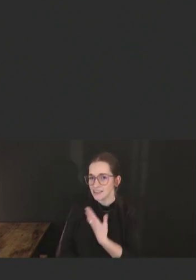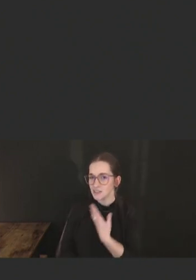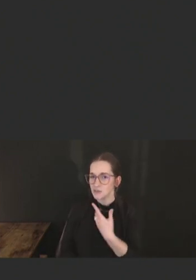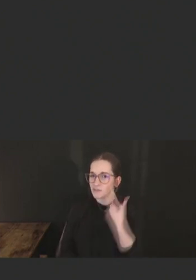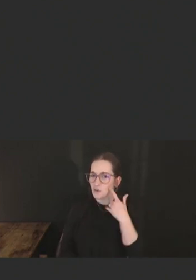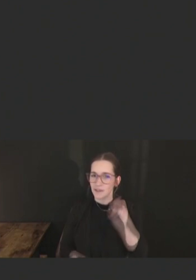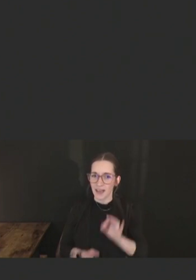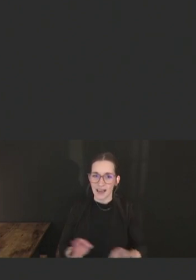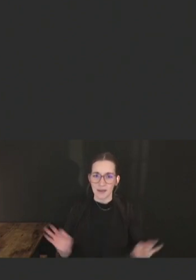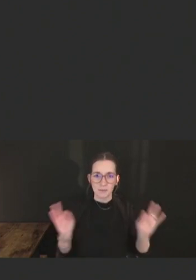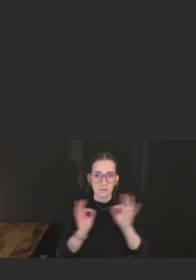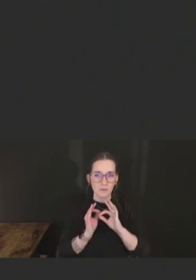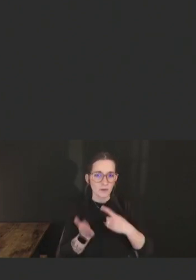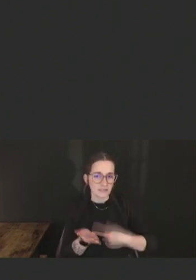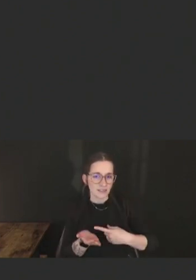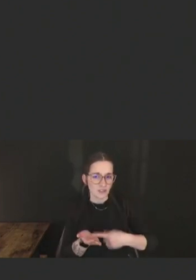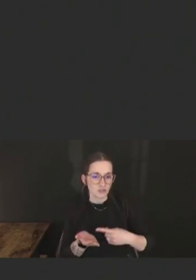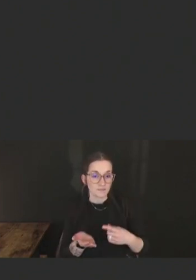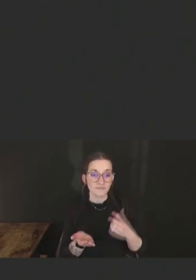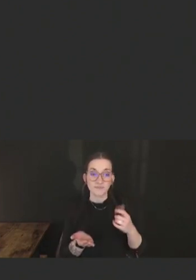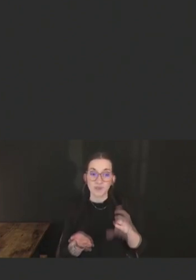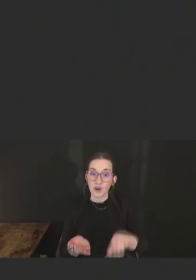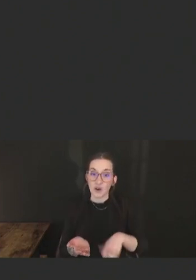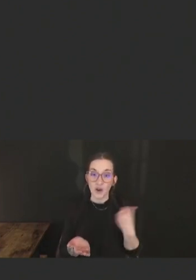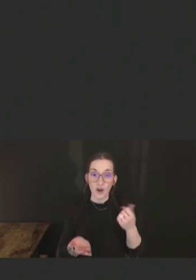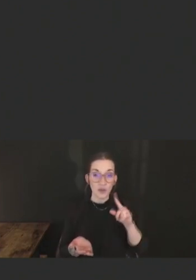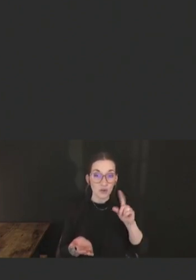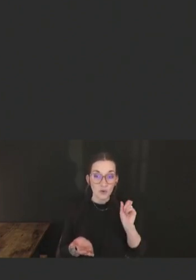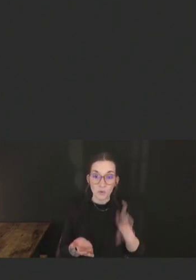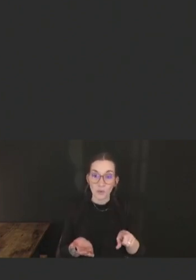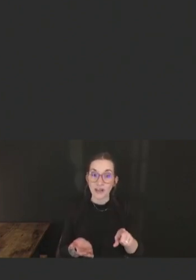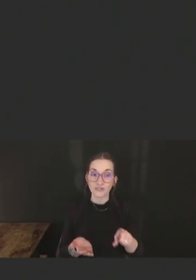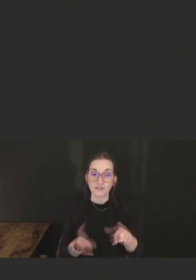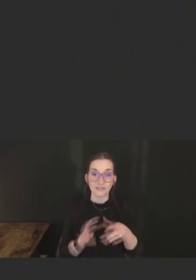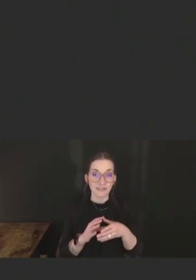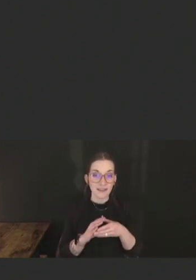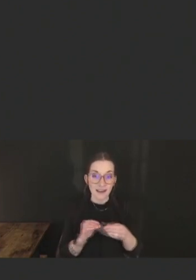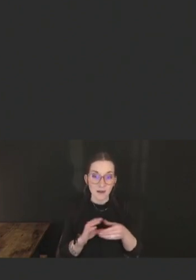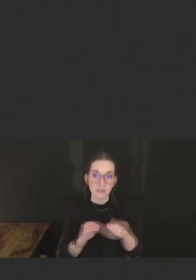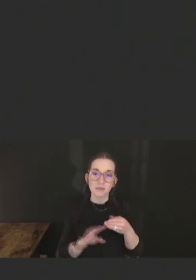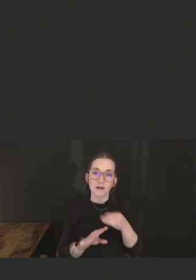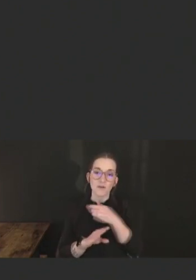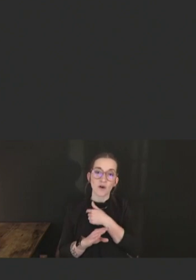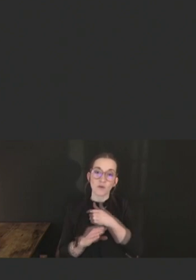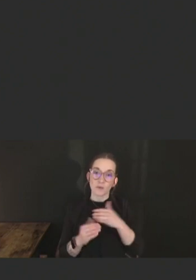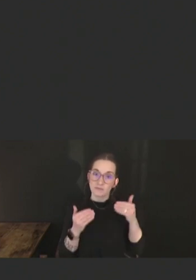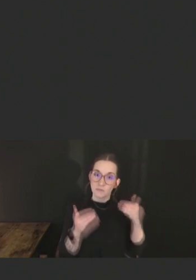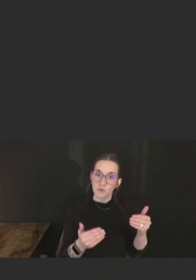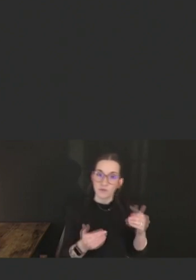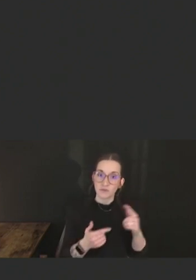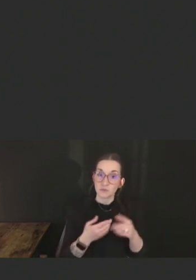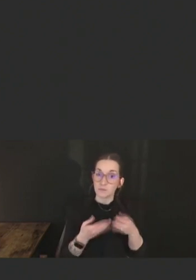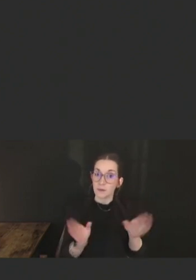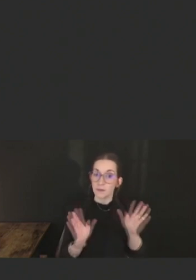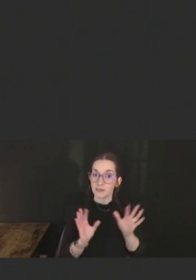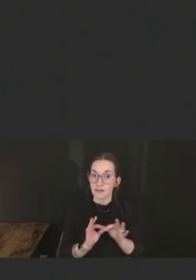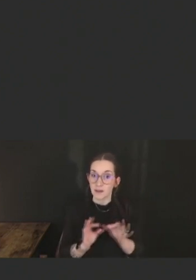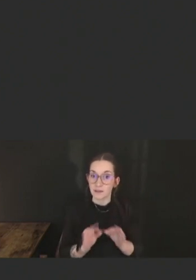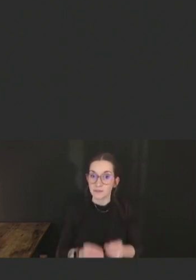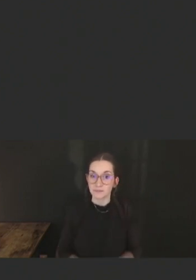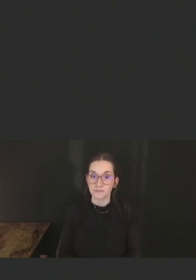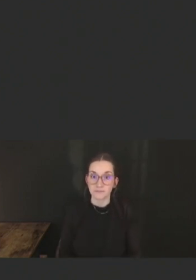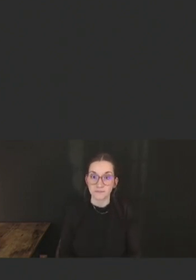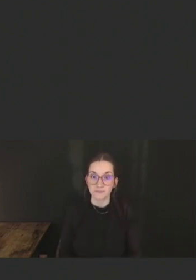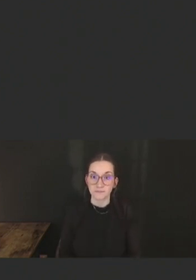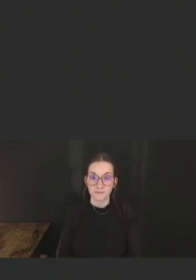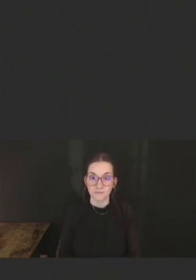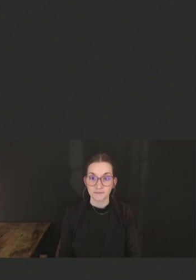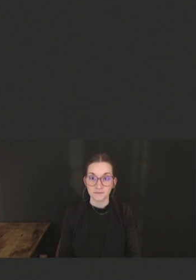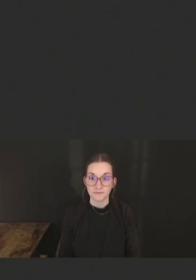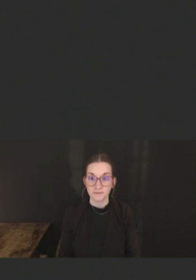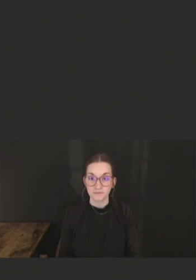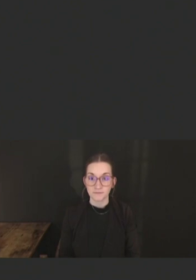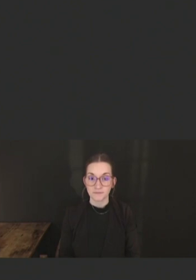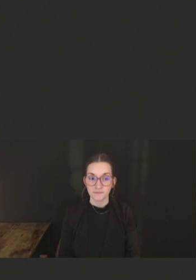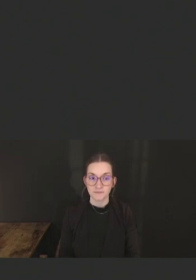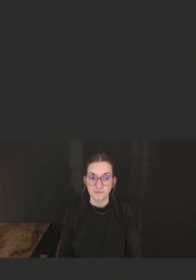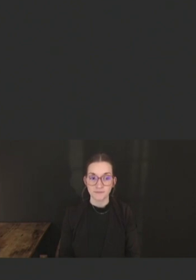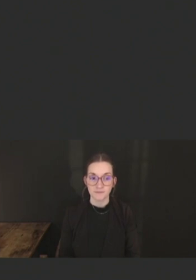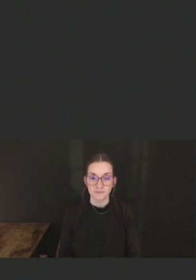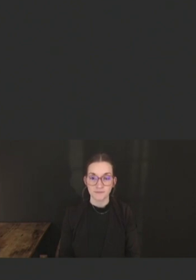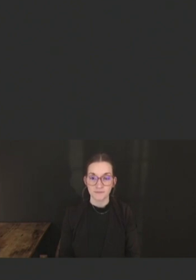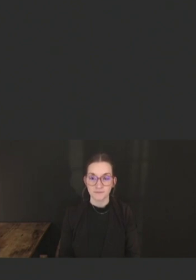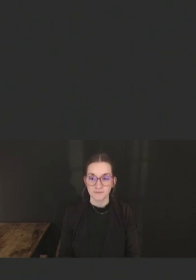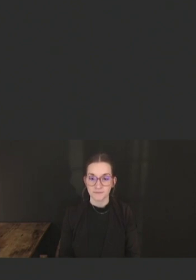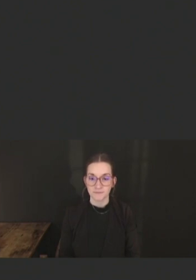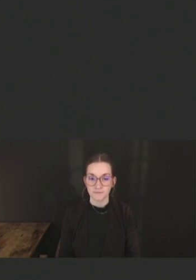Any other questions or comments before we move to our public comment?